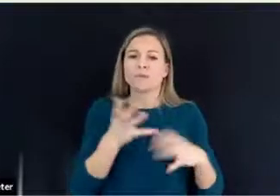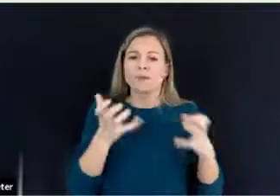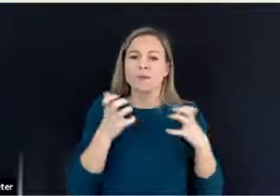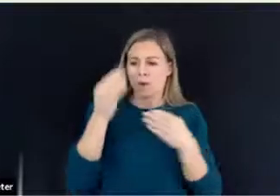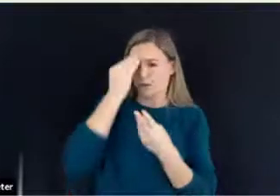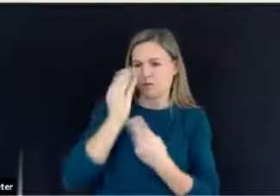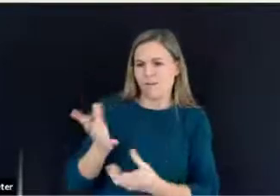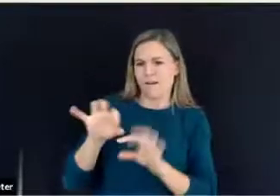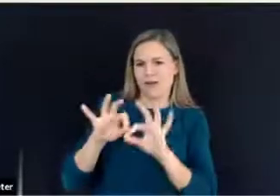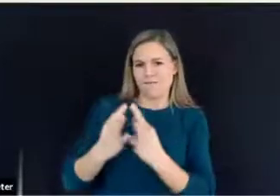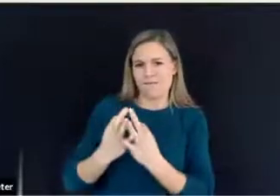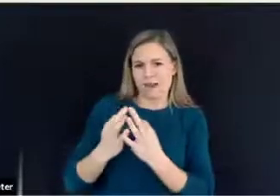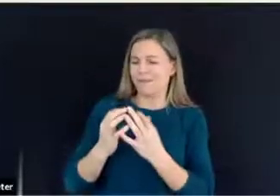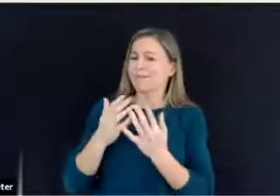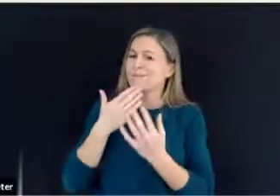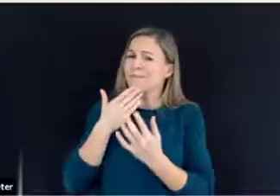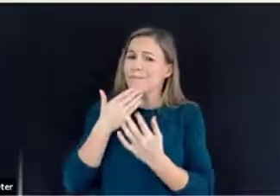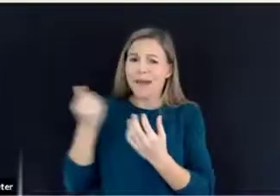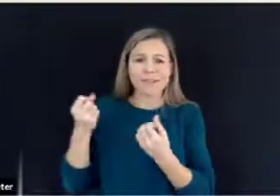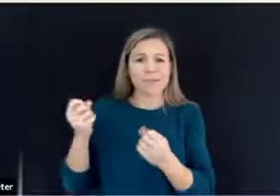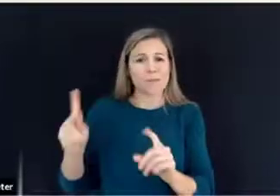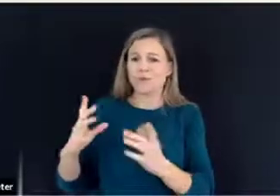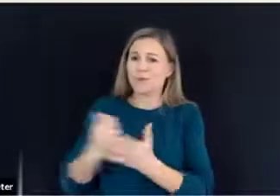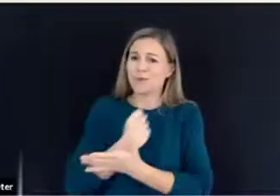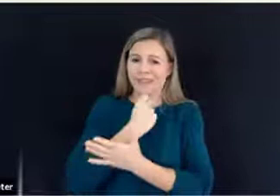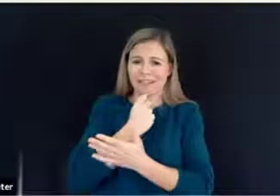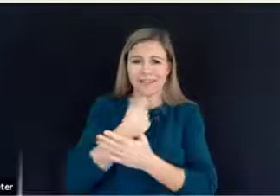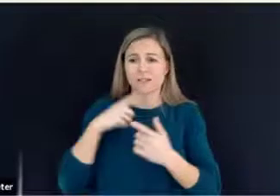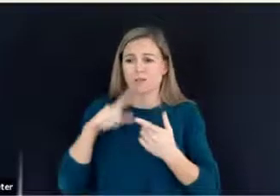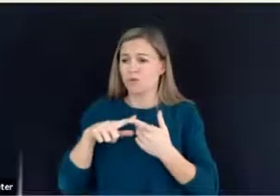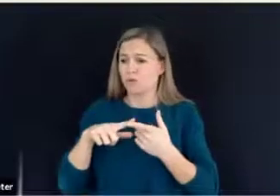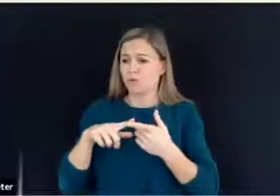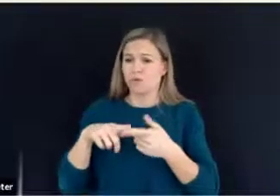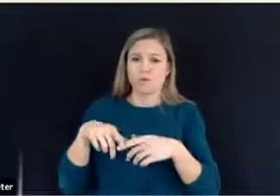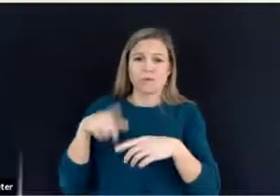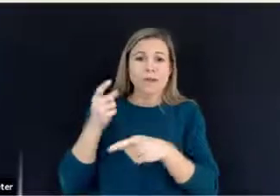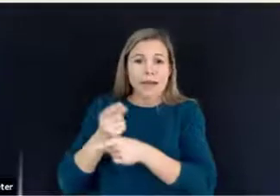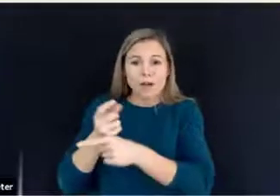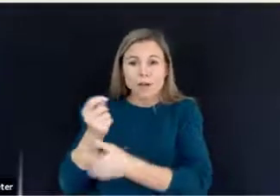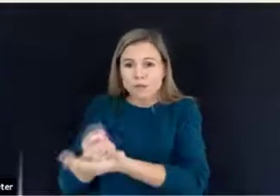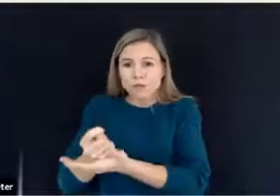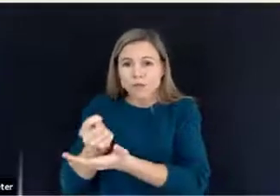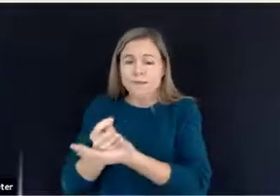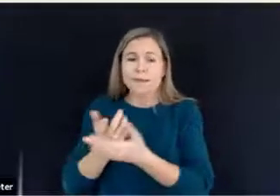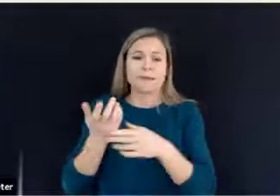the best opportunity at receiving treatments and supports that we can get them,